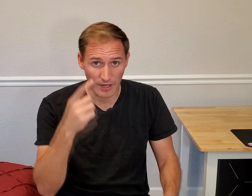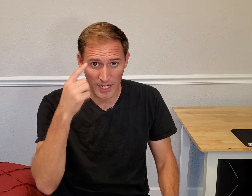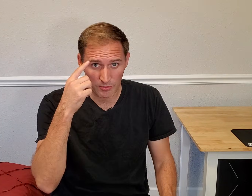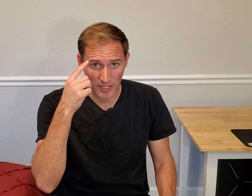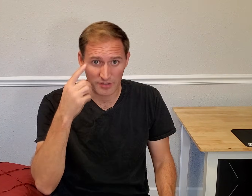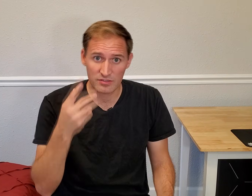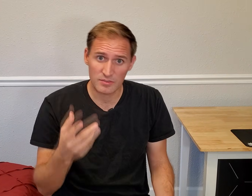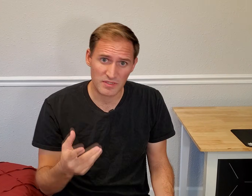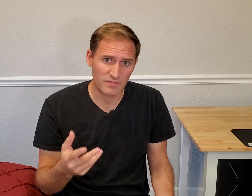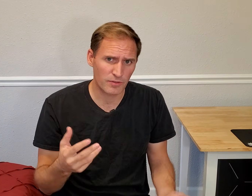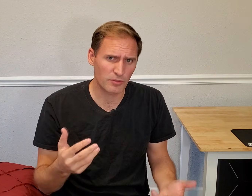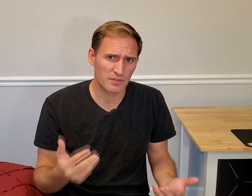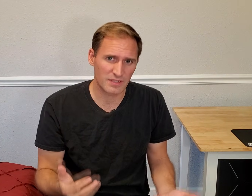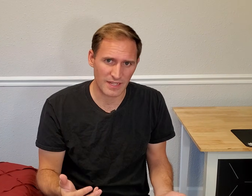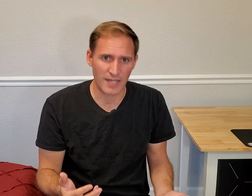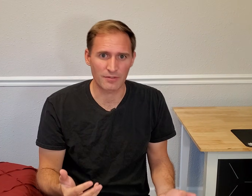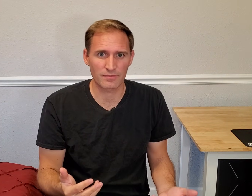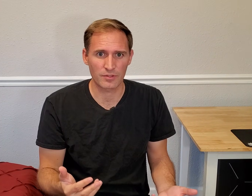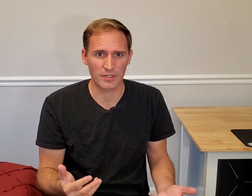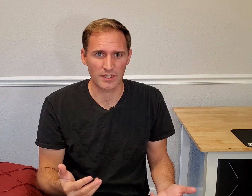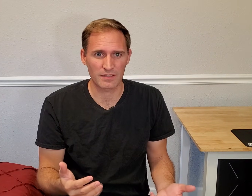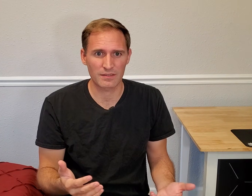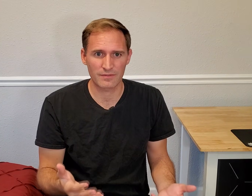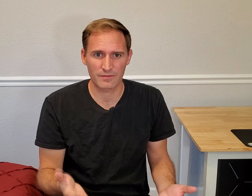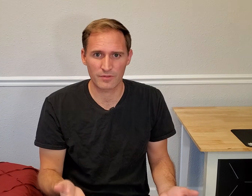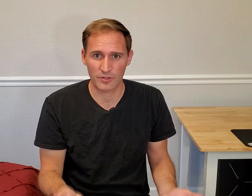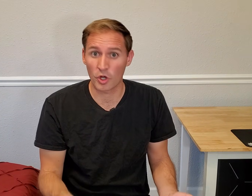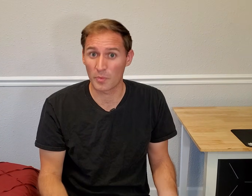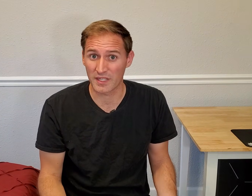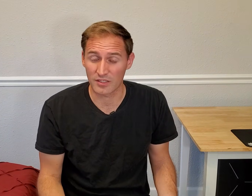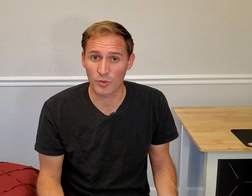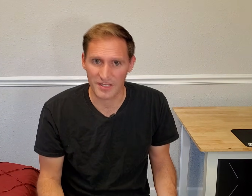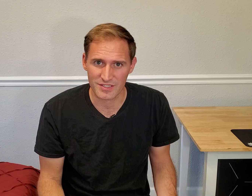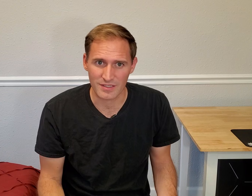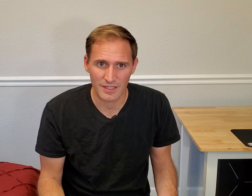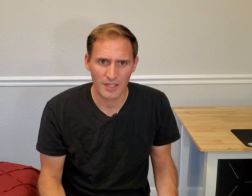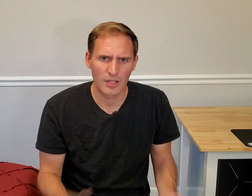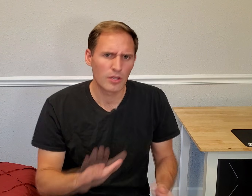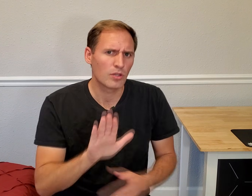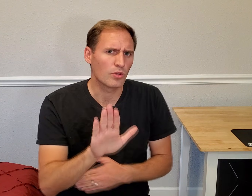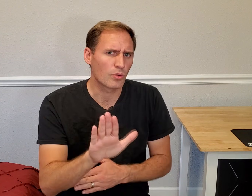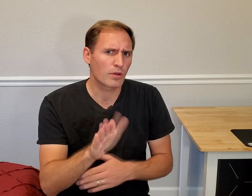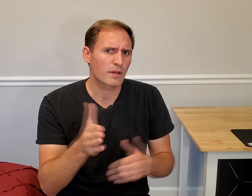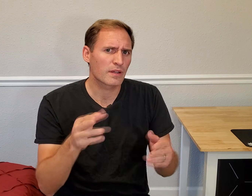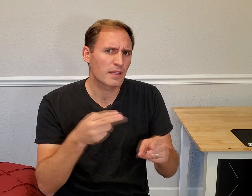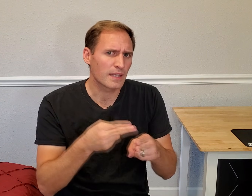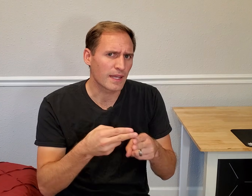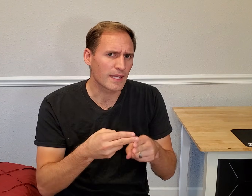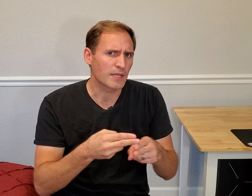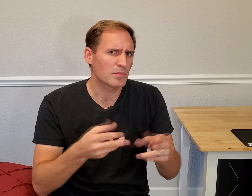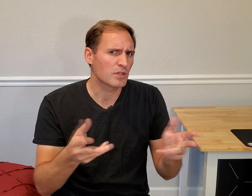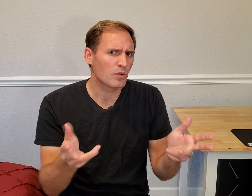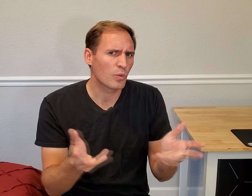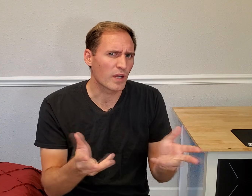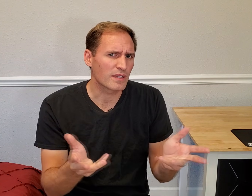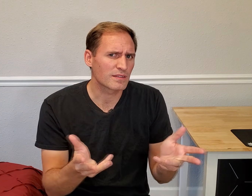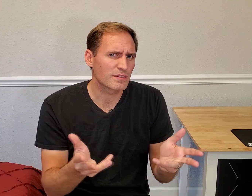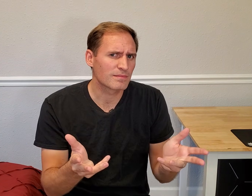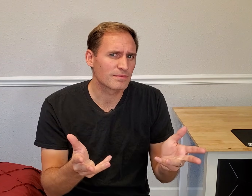eyebrows should be furled down for an open-ended question. Your name what?